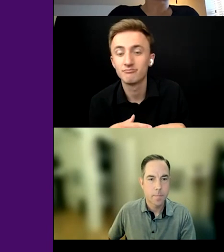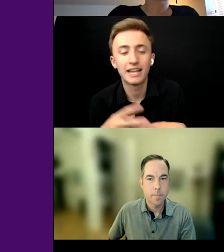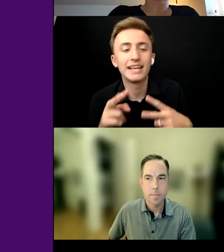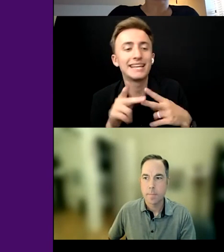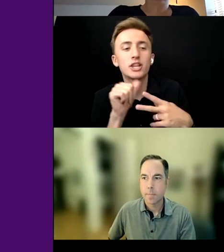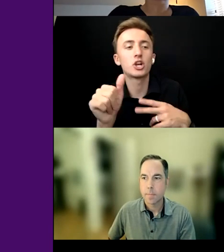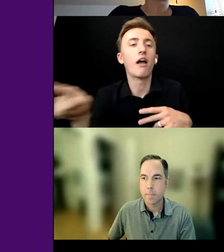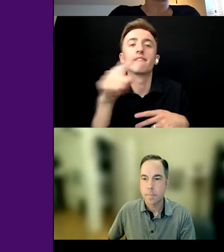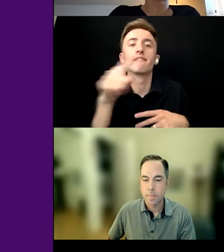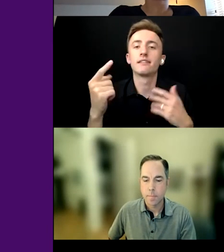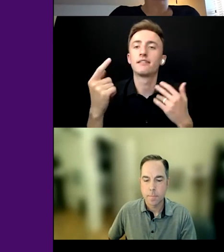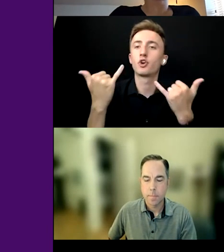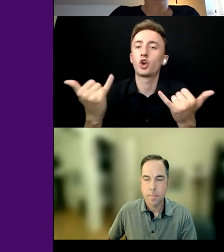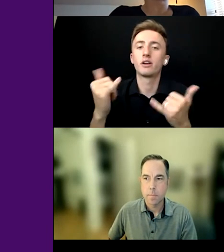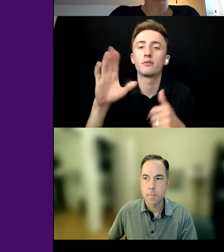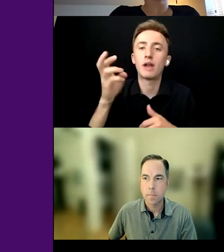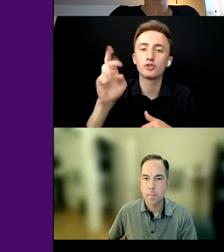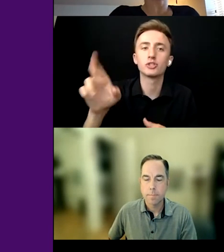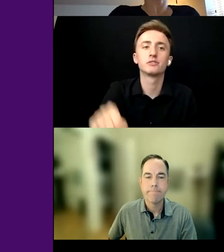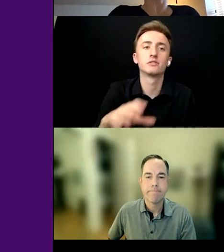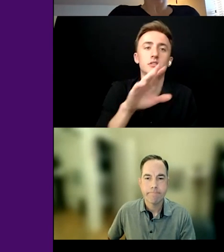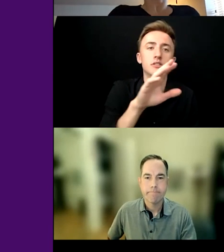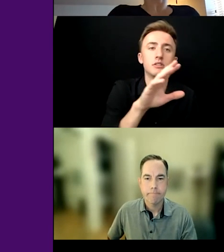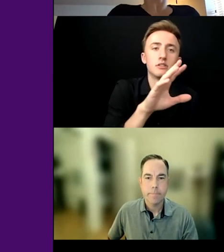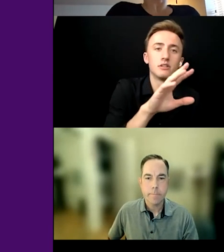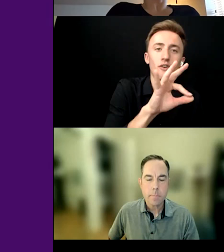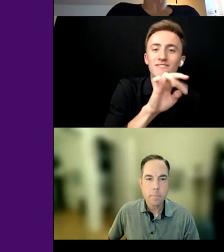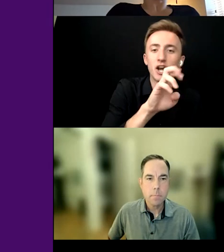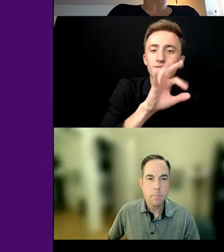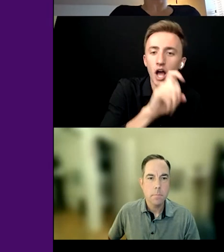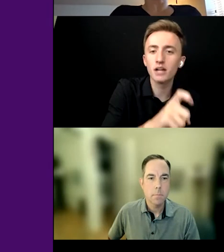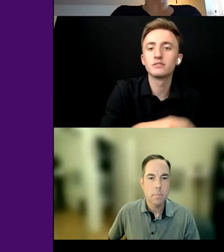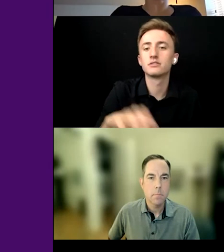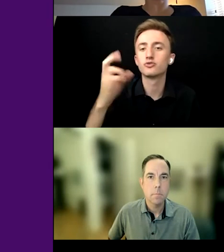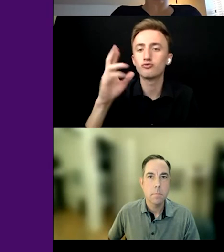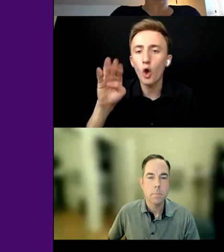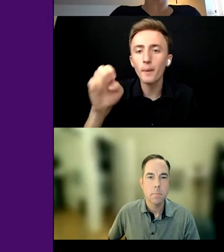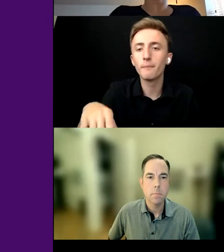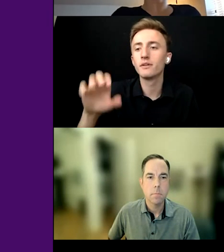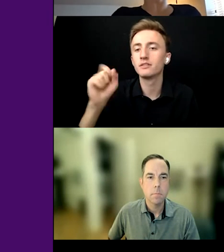Firefox, Safari support it at the moment. Safari with voice-over supported a little bit of it it,